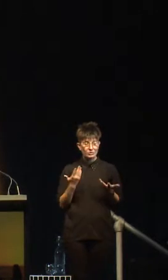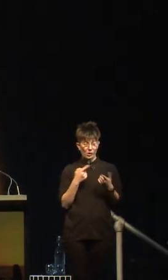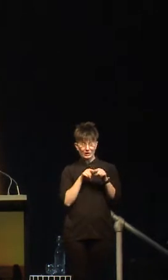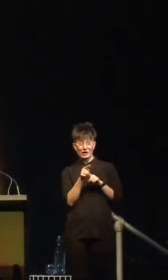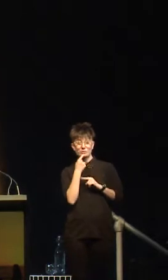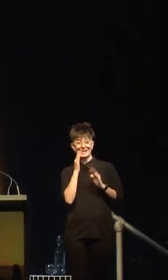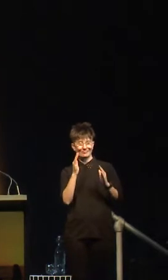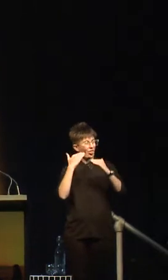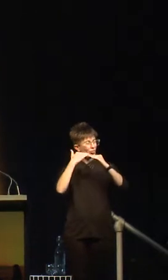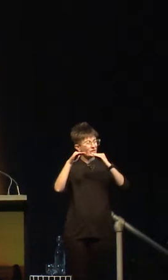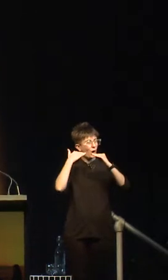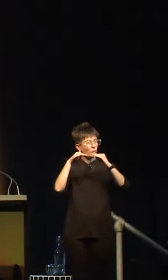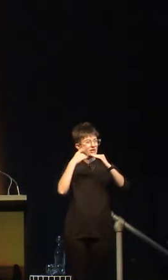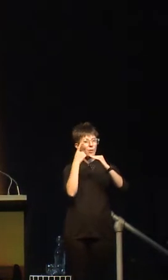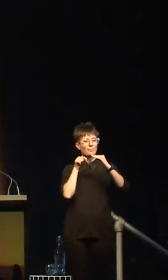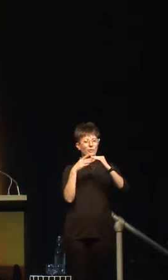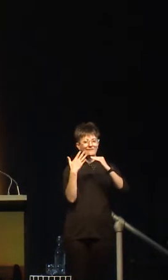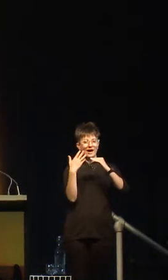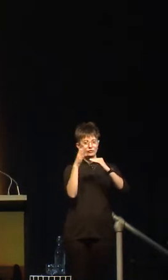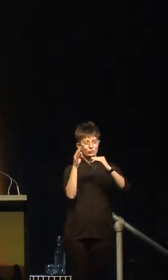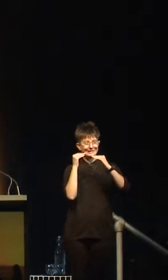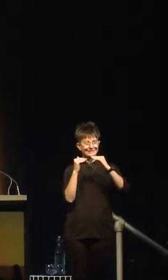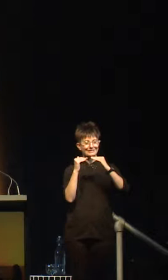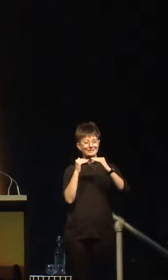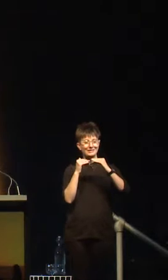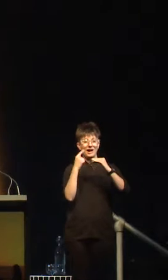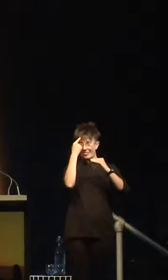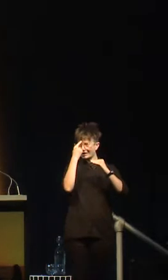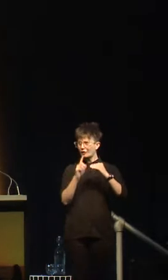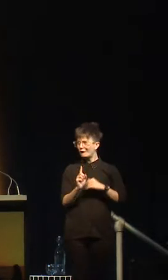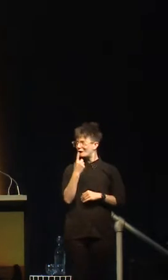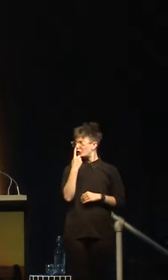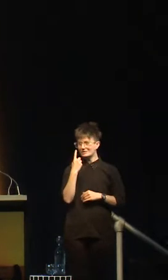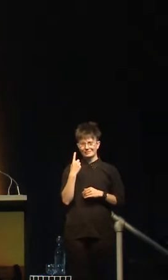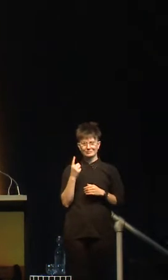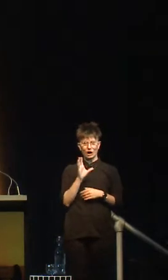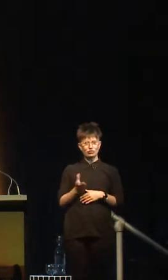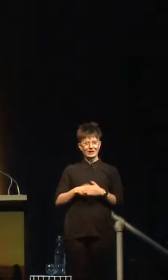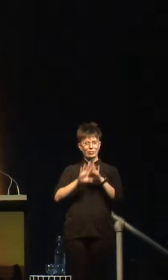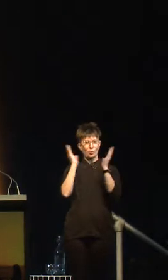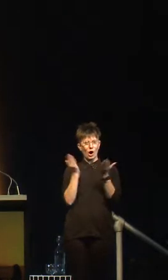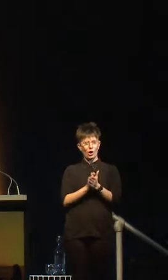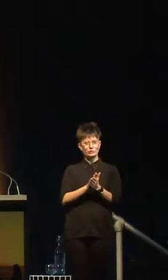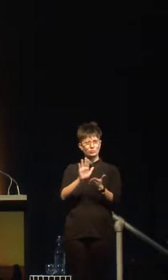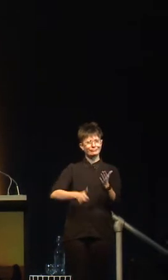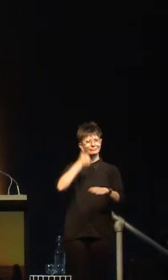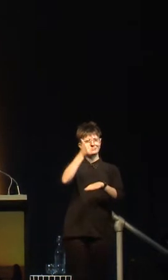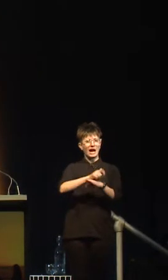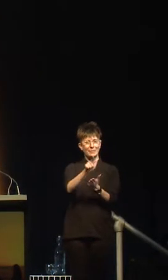be the threshold. We're aiming for 1.5 degrees. We think it's the first piece of legislation in the world that actually puts that temperature goal into the purpose of the act. So we're